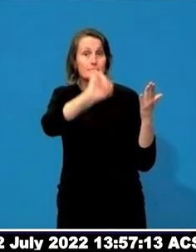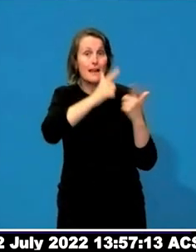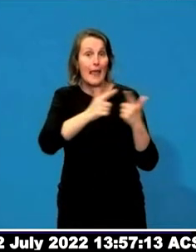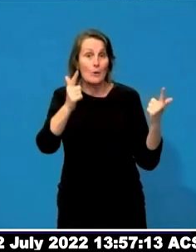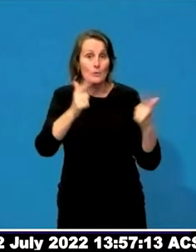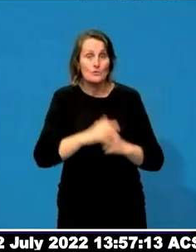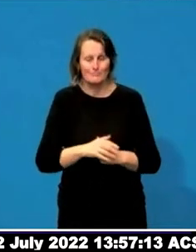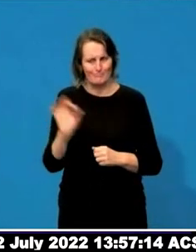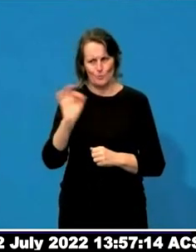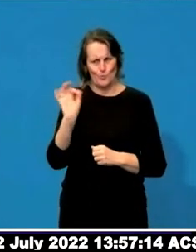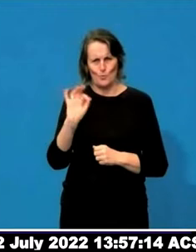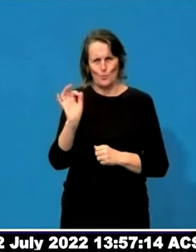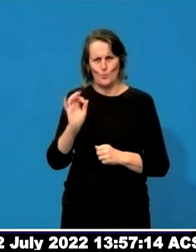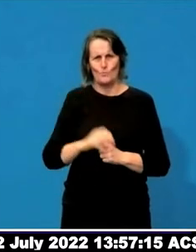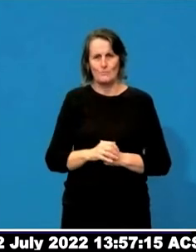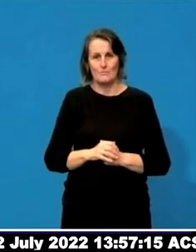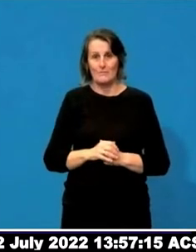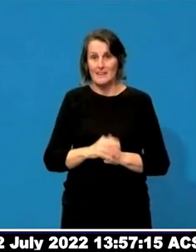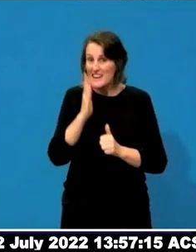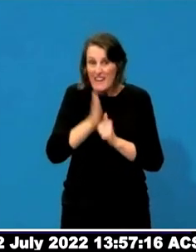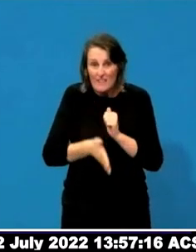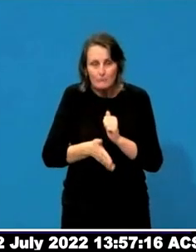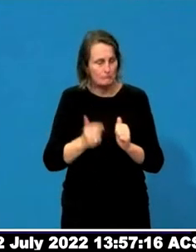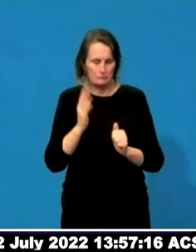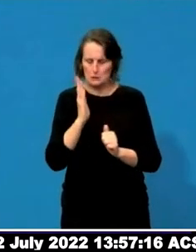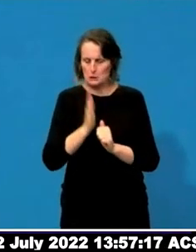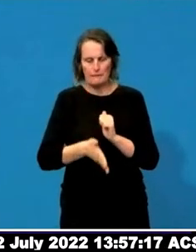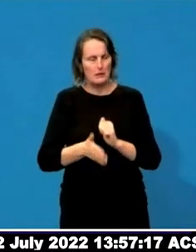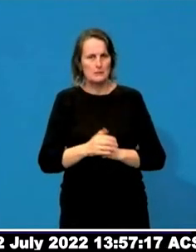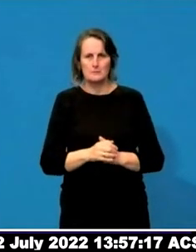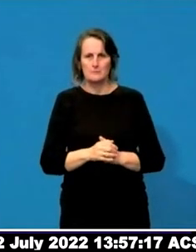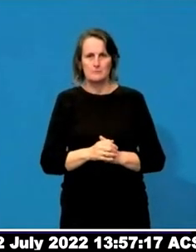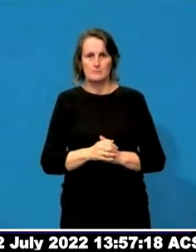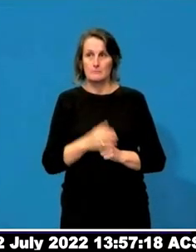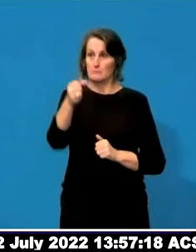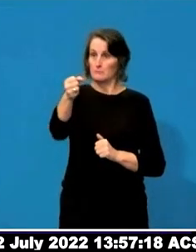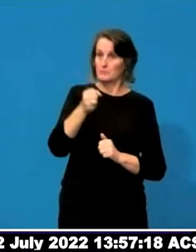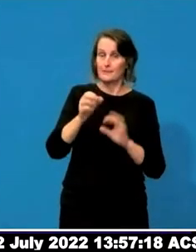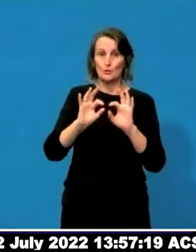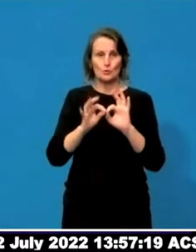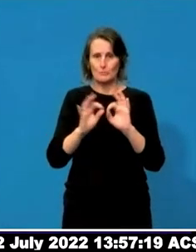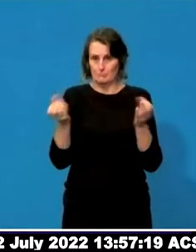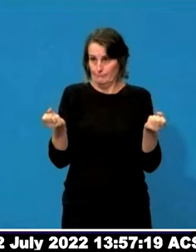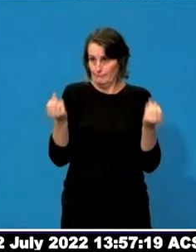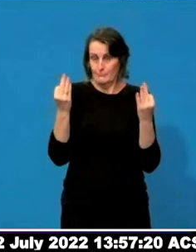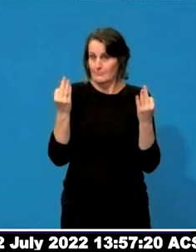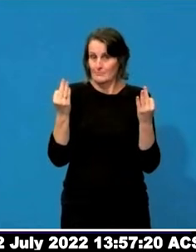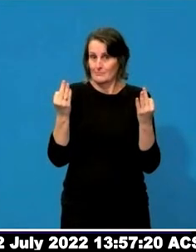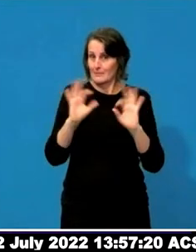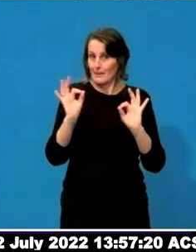No. MS McMAHON: Ever? No. Not even the interpreters they got, you know. To explain it.